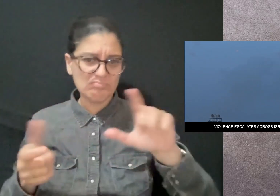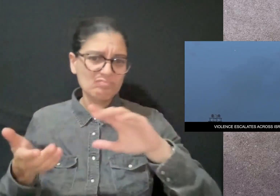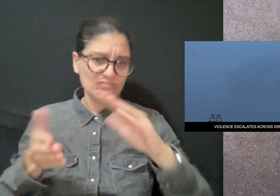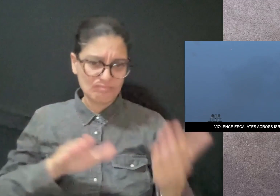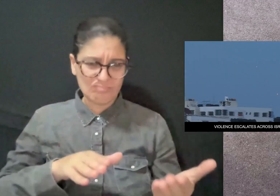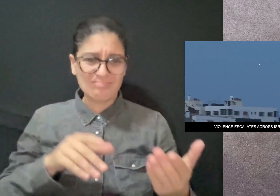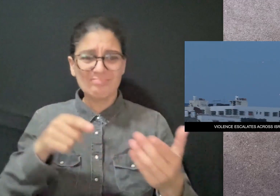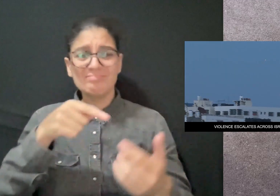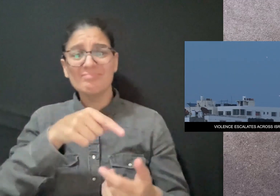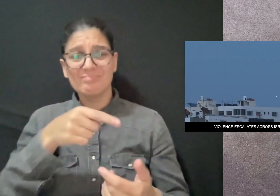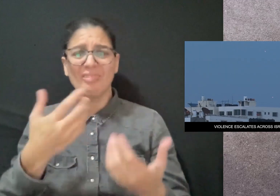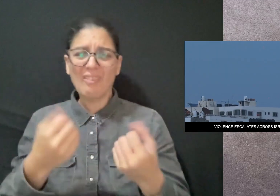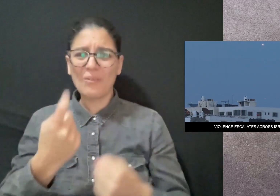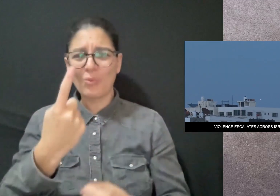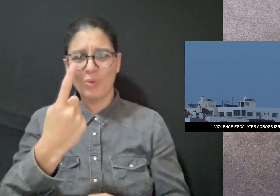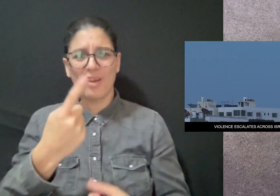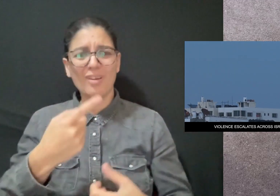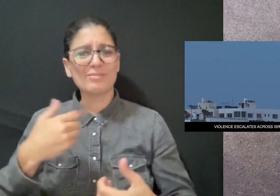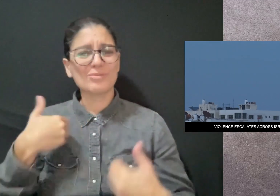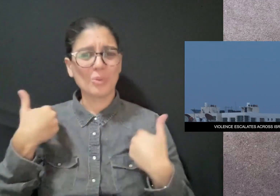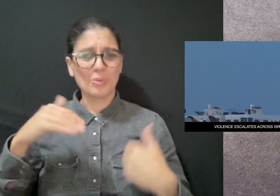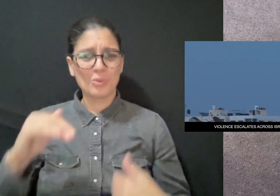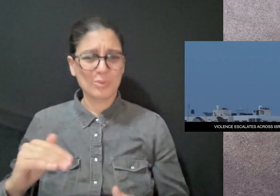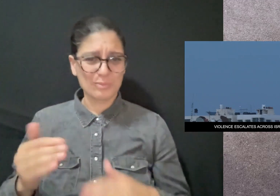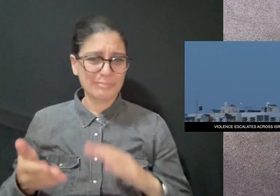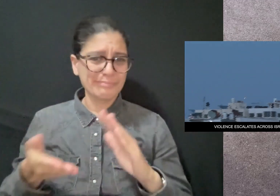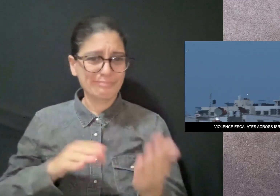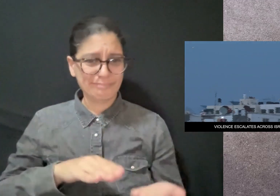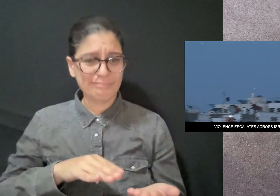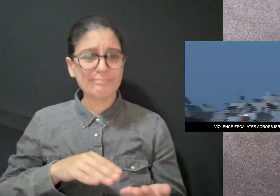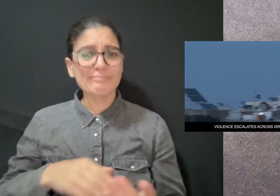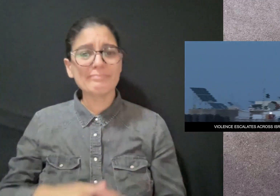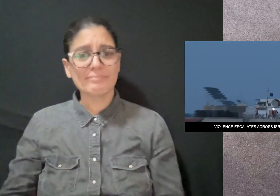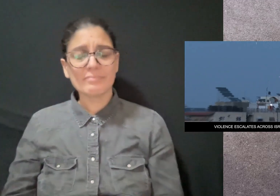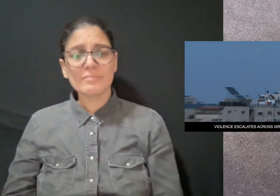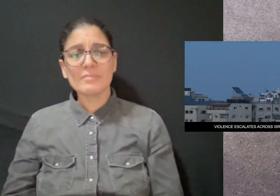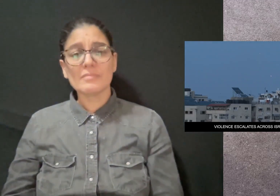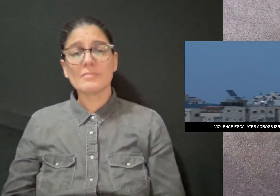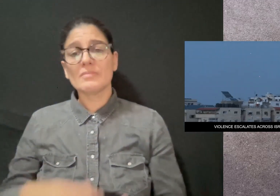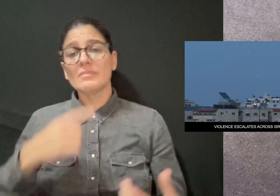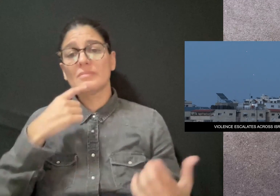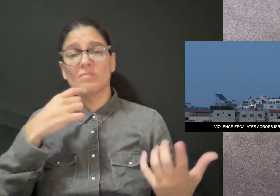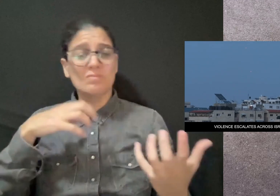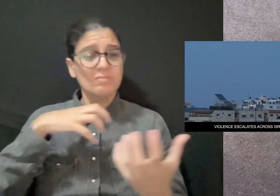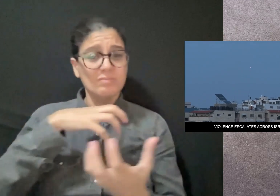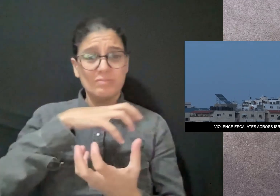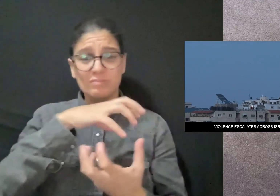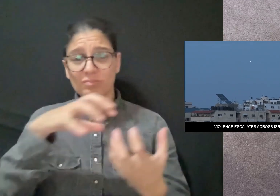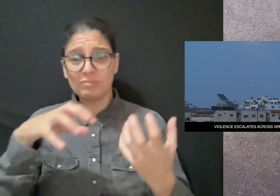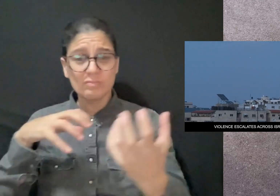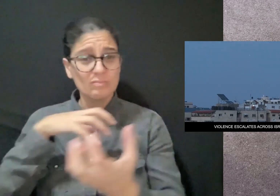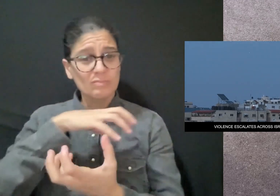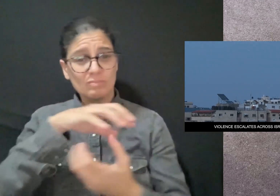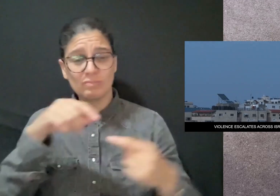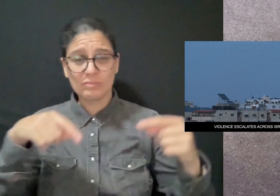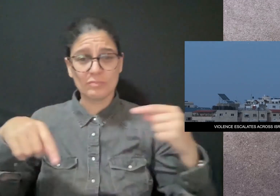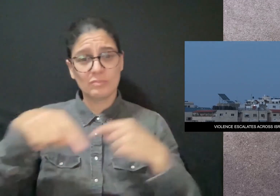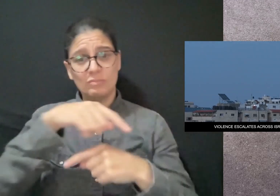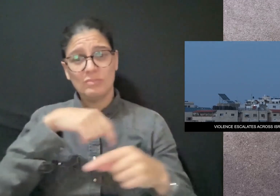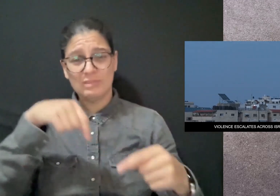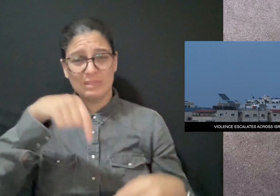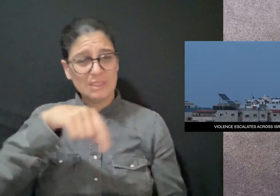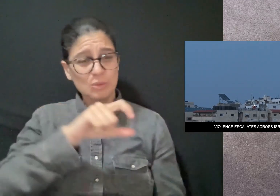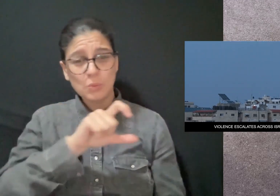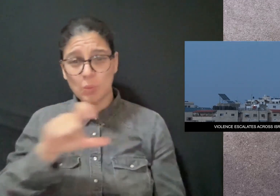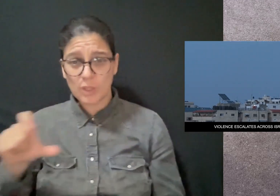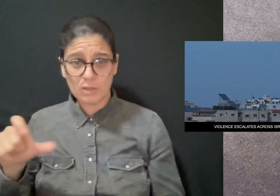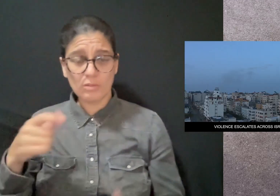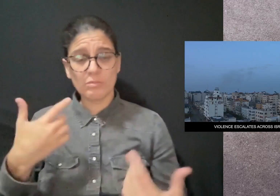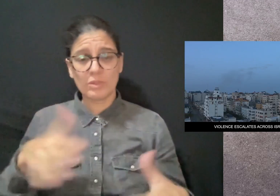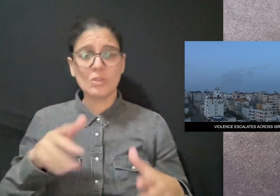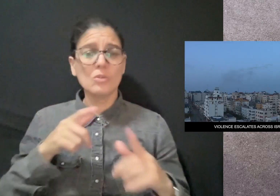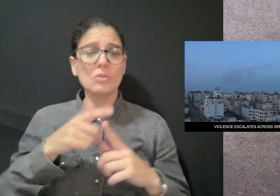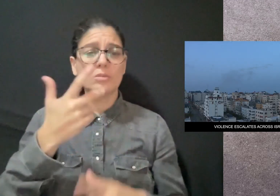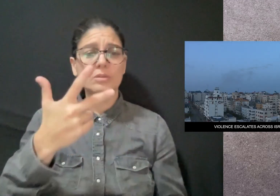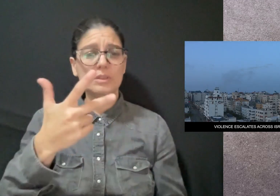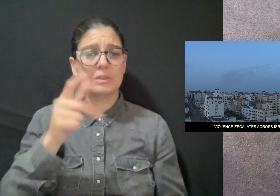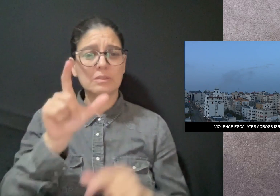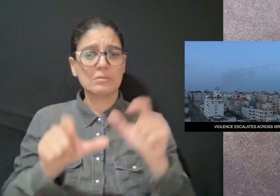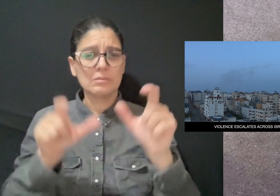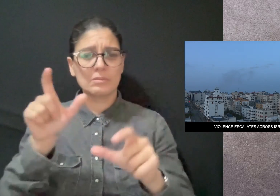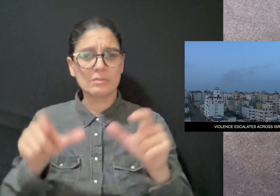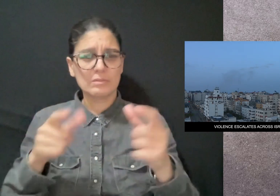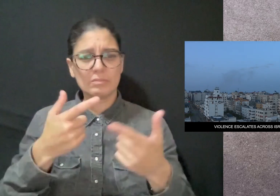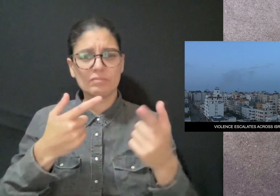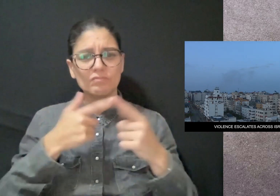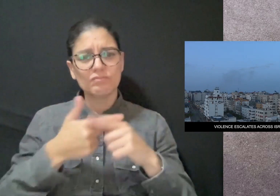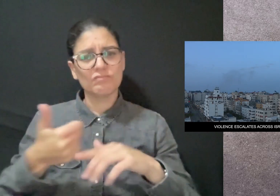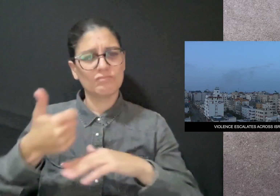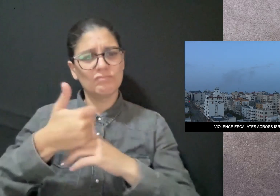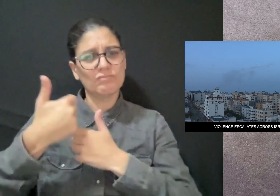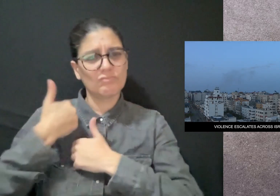in Gaza including a child strikes this week killed three Islamic Jihad commanders and